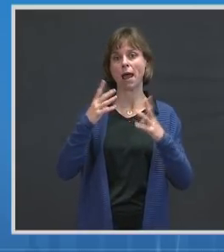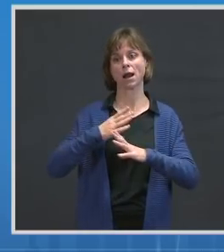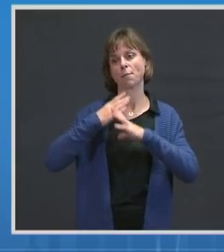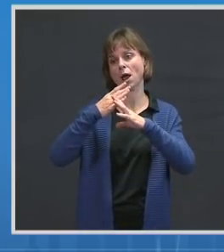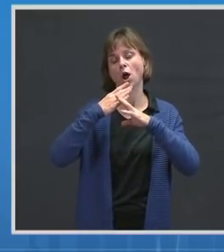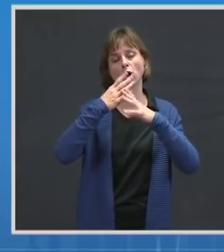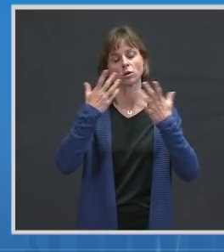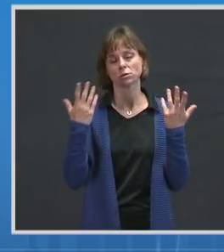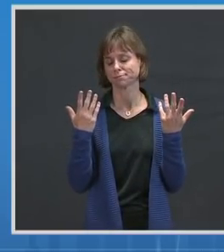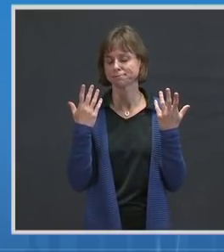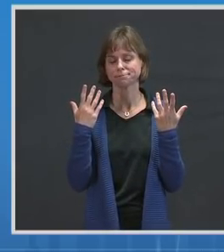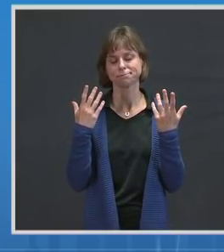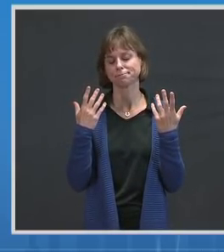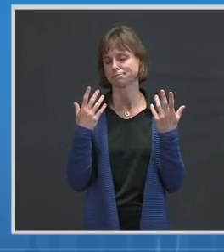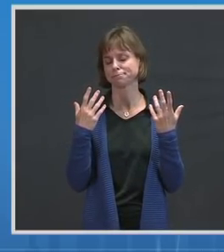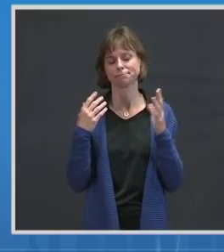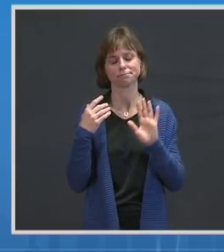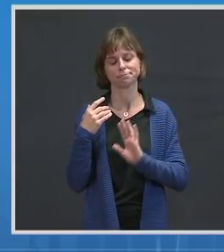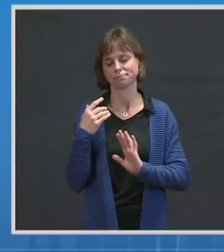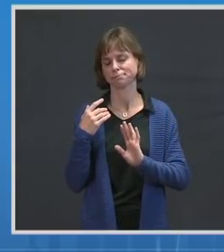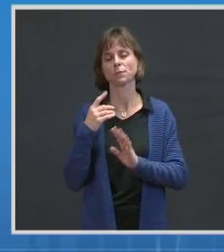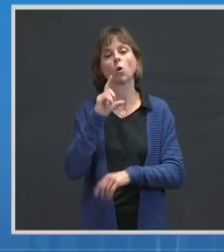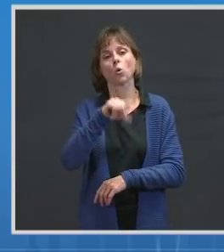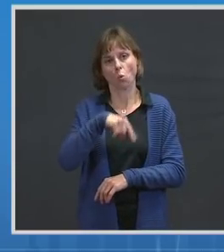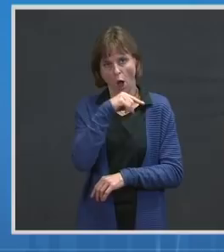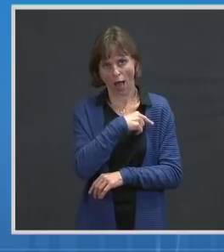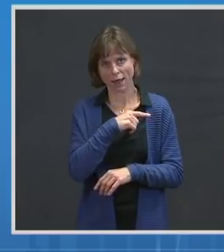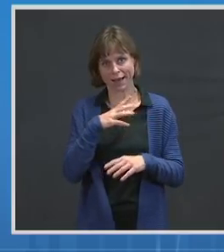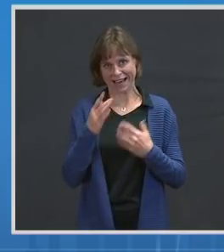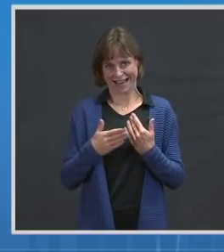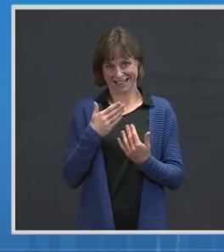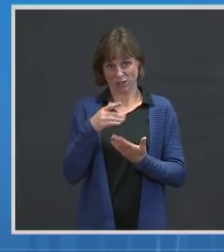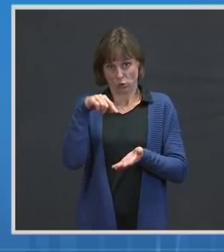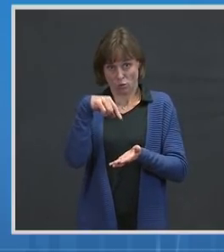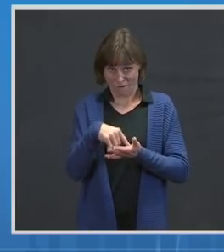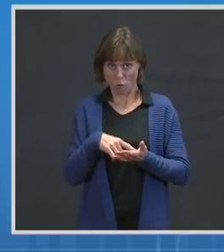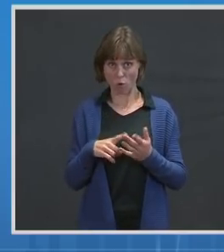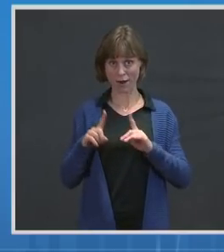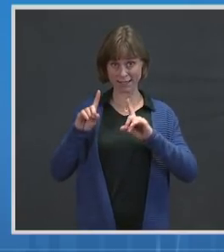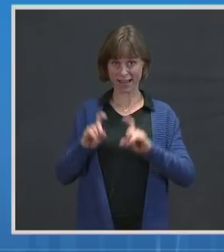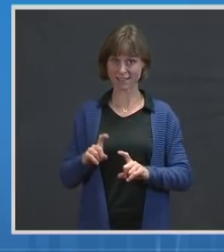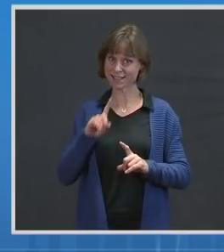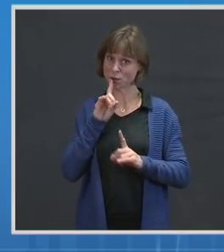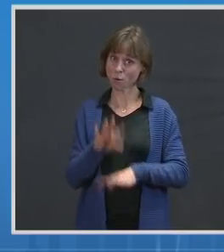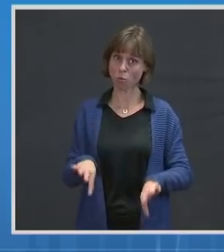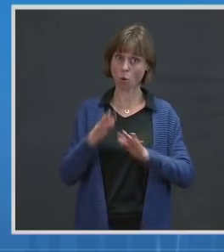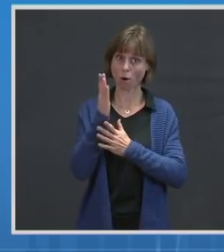Quality, affordable testing can be important to reopening our businesses and schools, and keeping them open.